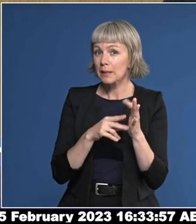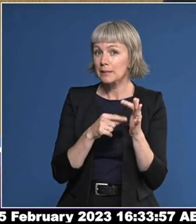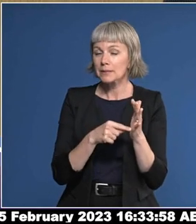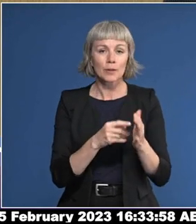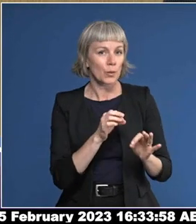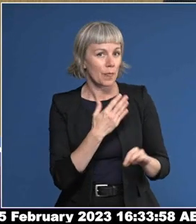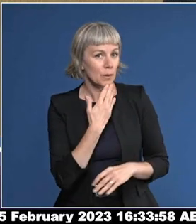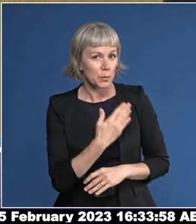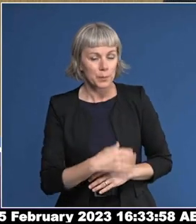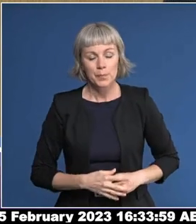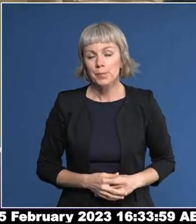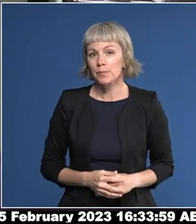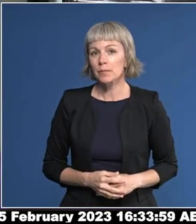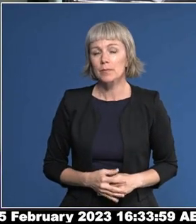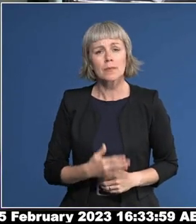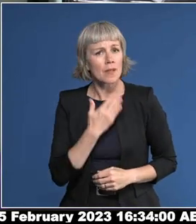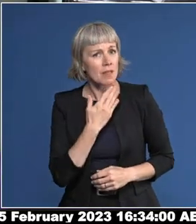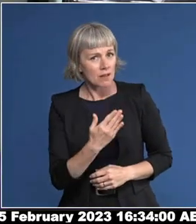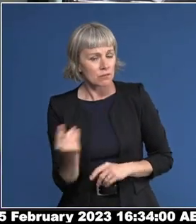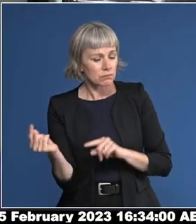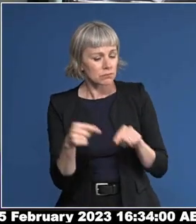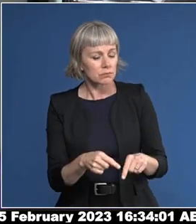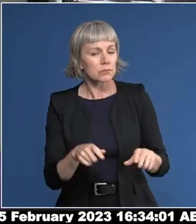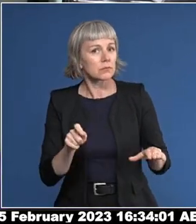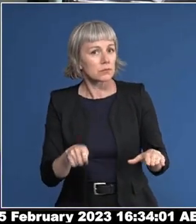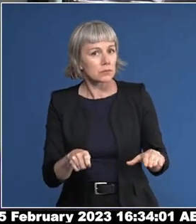Thank you very much for coming to the Commission to give evidence today, and thank